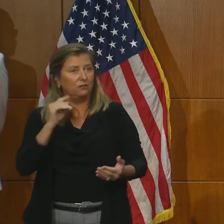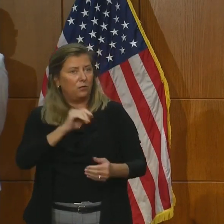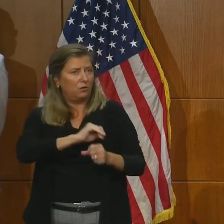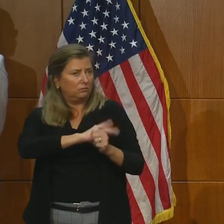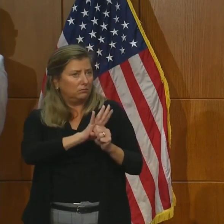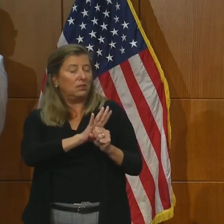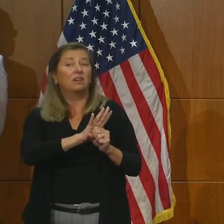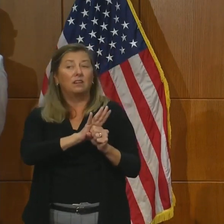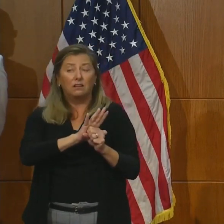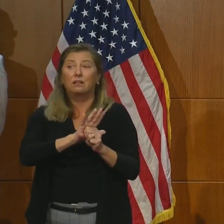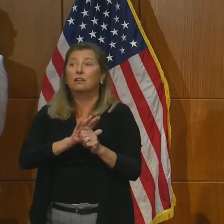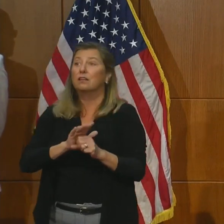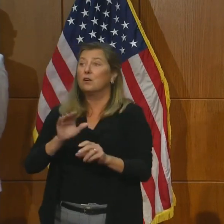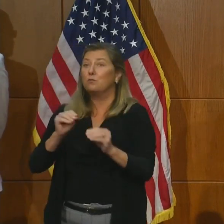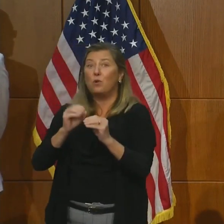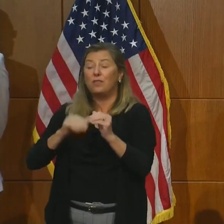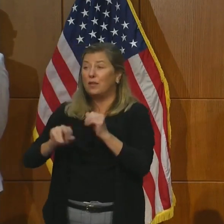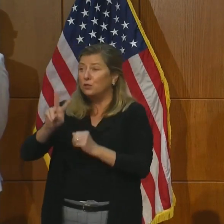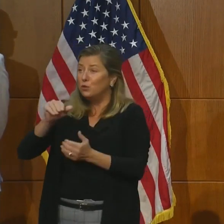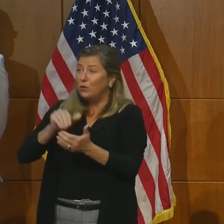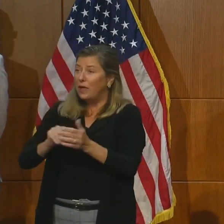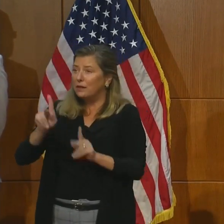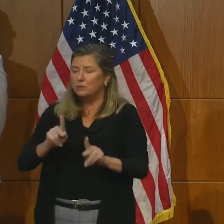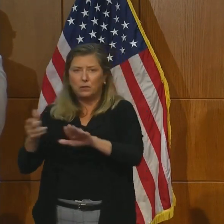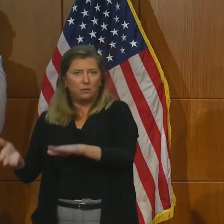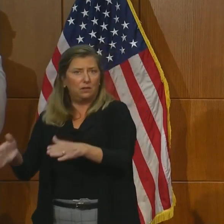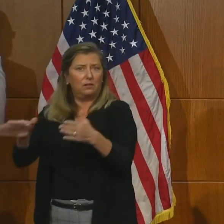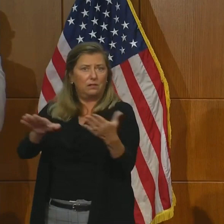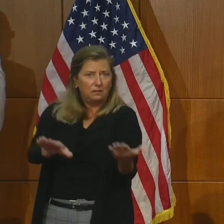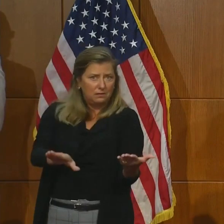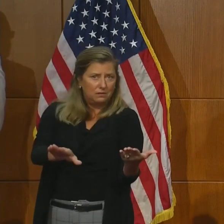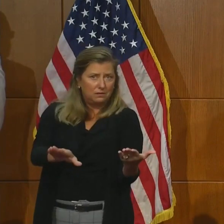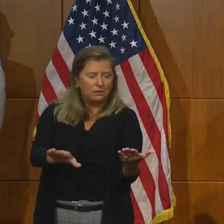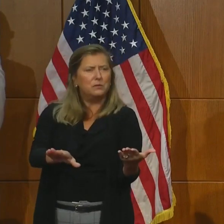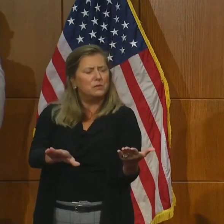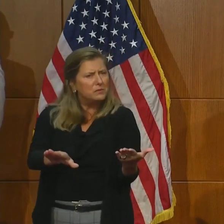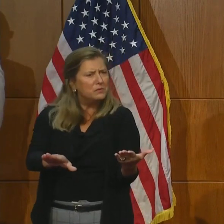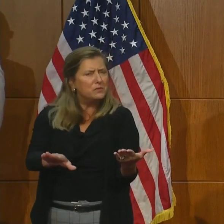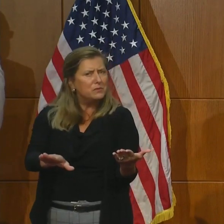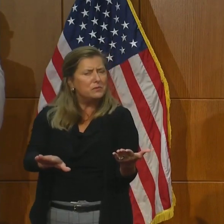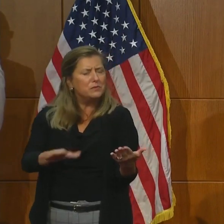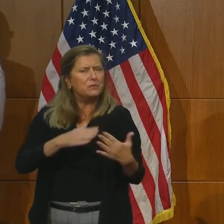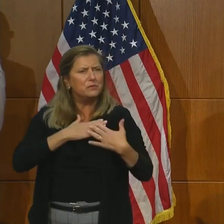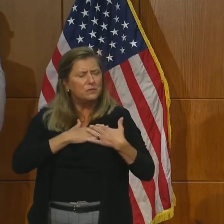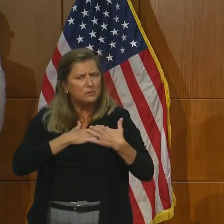DIFFICULT YEAR. WE'VE ABOUT EIGHTY SIX THOUSAND CASES IN VIRGINIA OF COVID NINETEEN AND